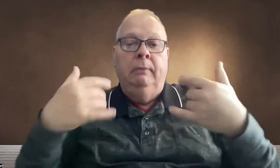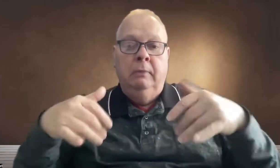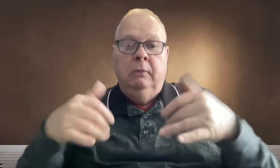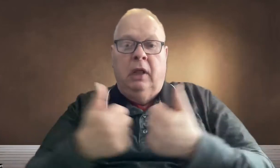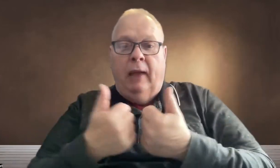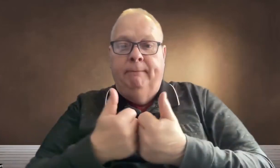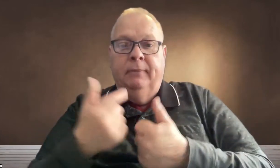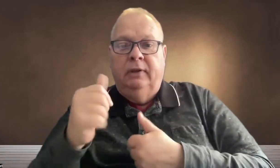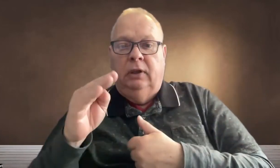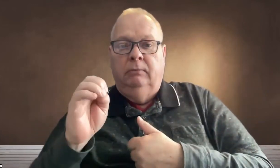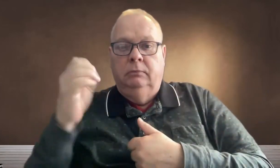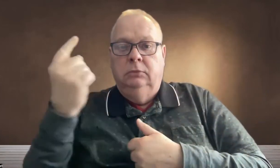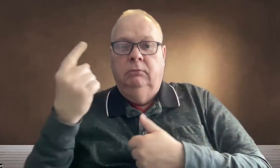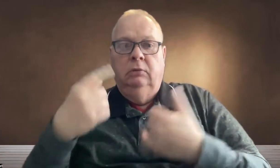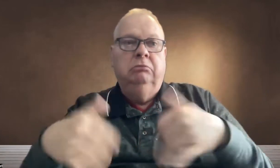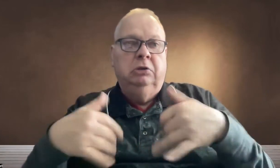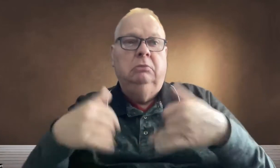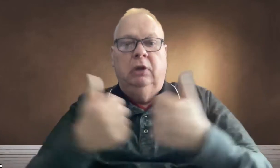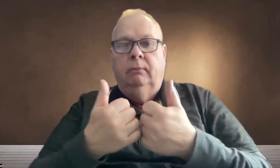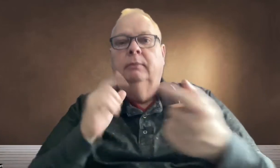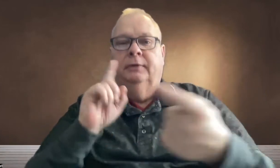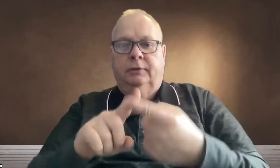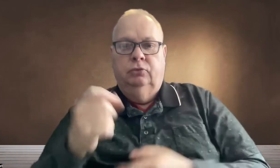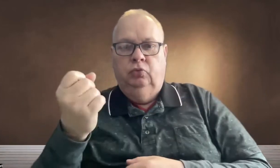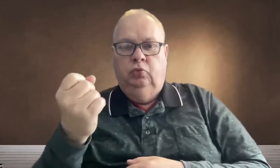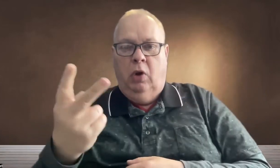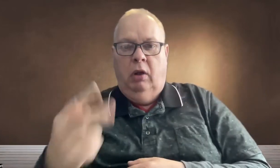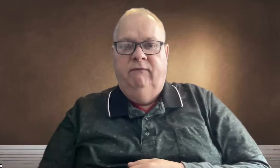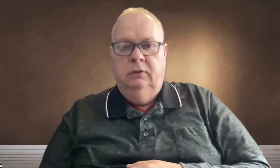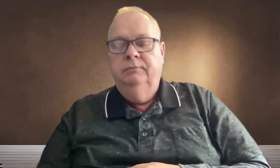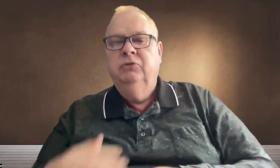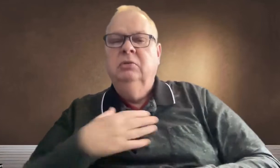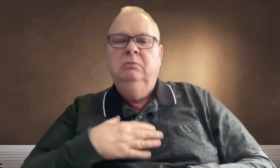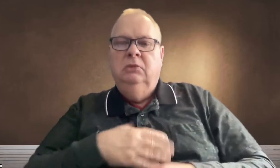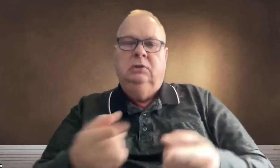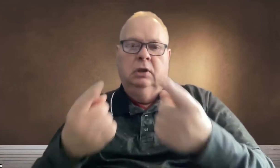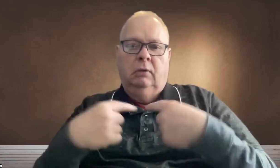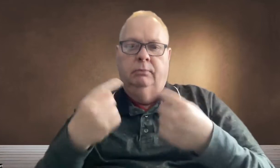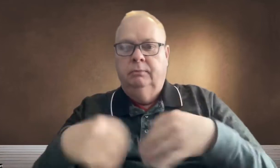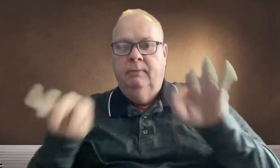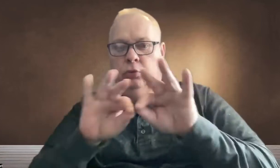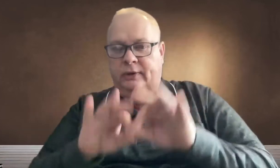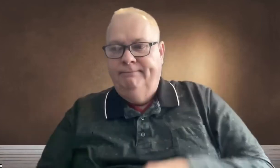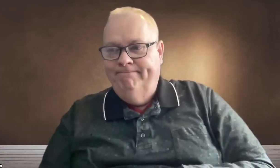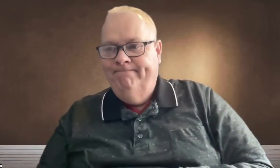we will play games and enjoy until 12pm. So please come, it is important.